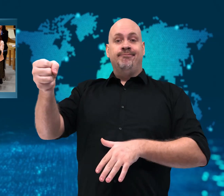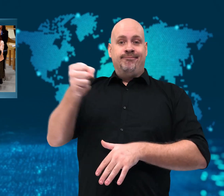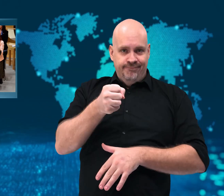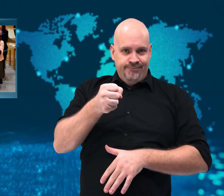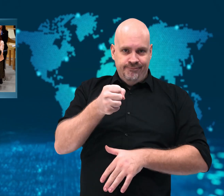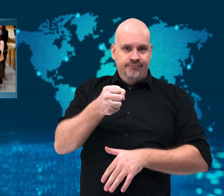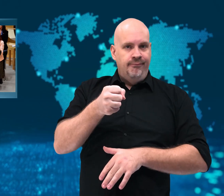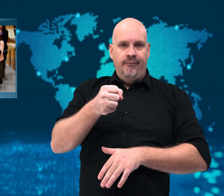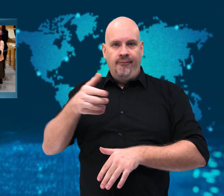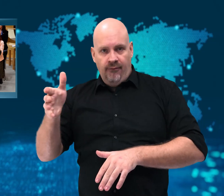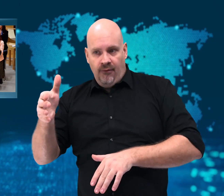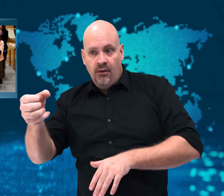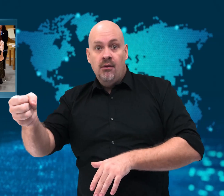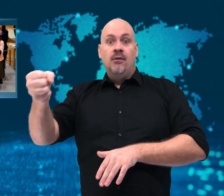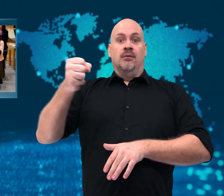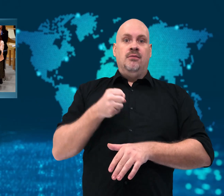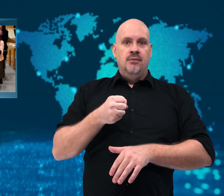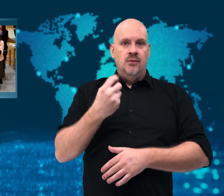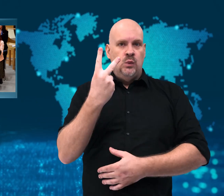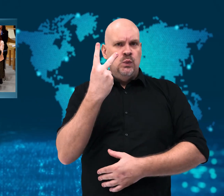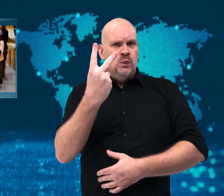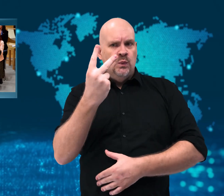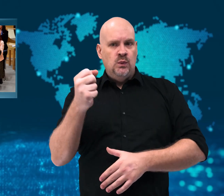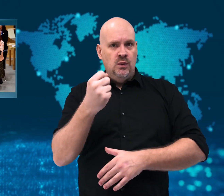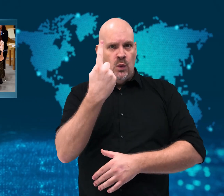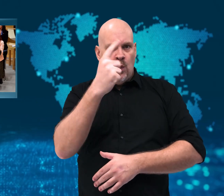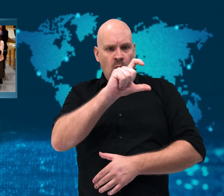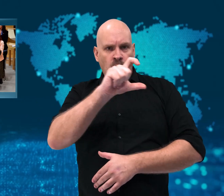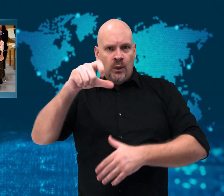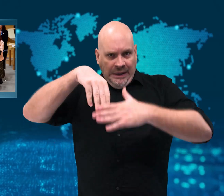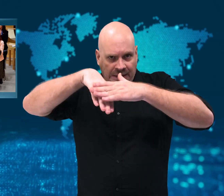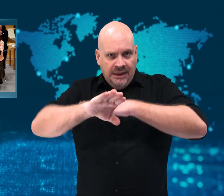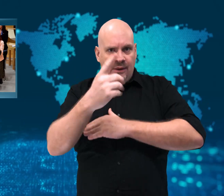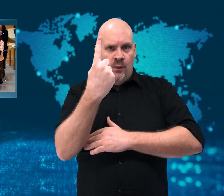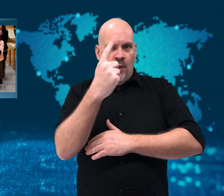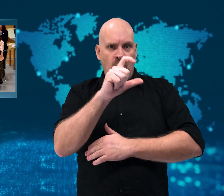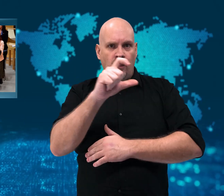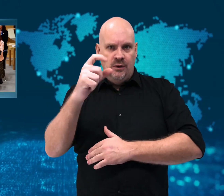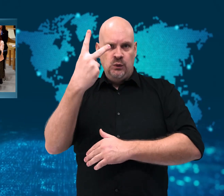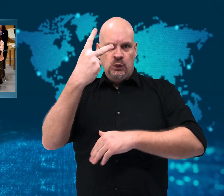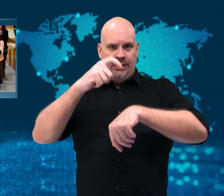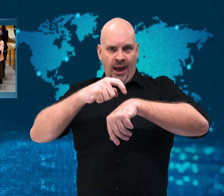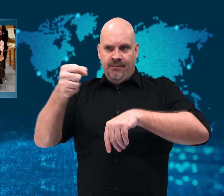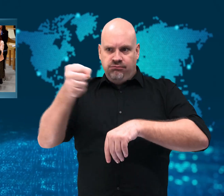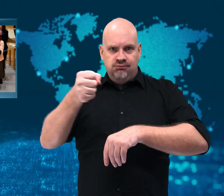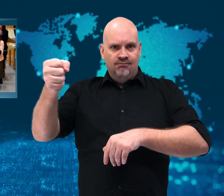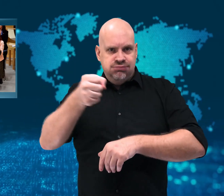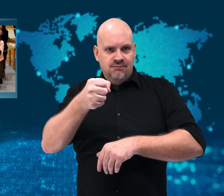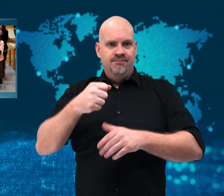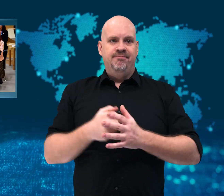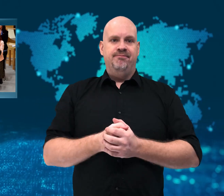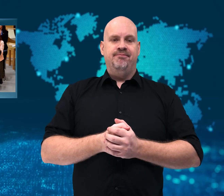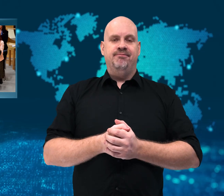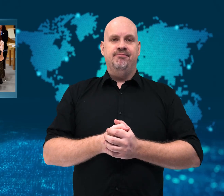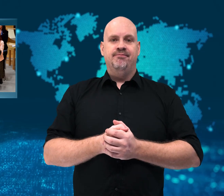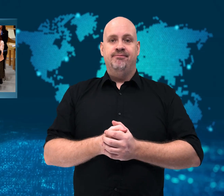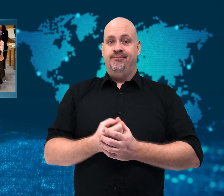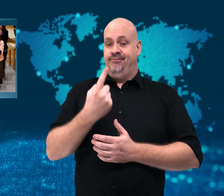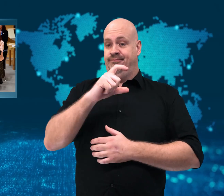in less than a week. Last week, Magdalena Andersson,